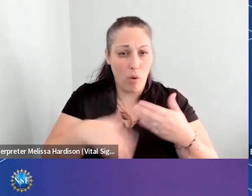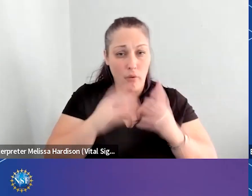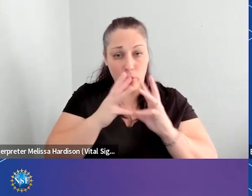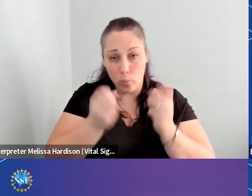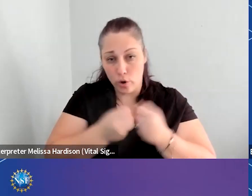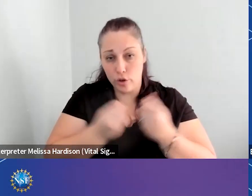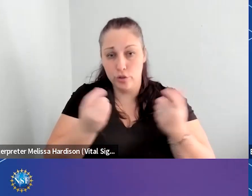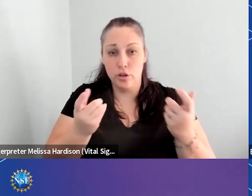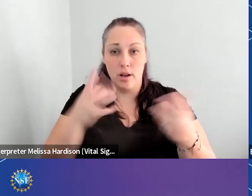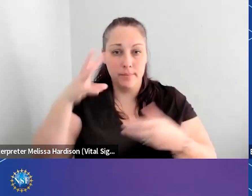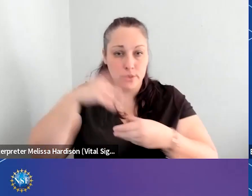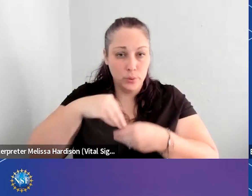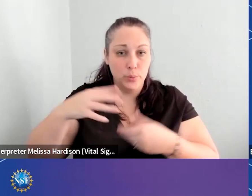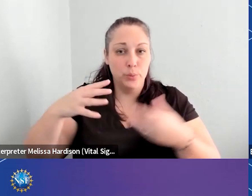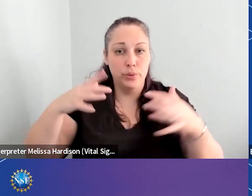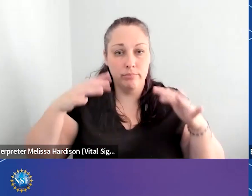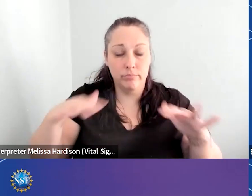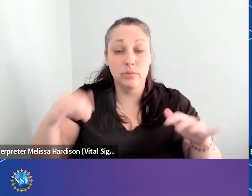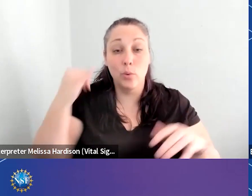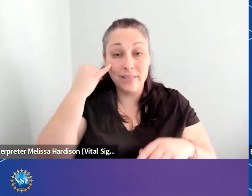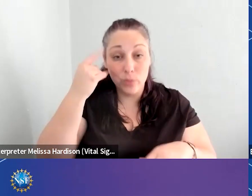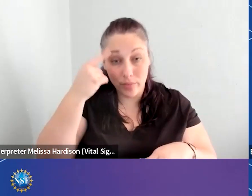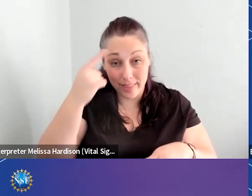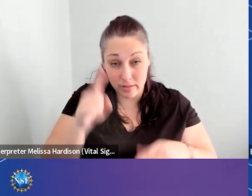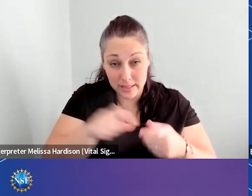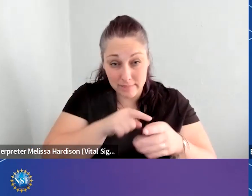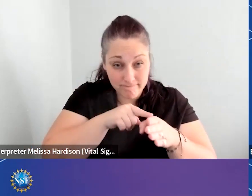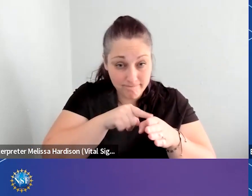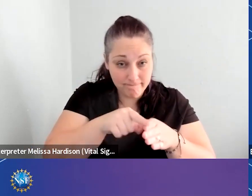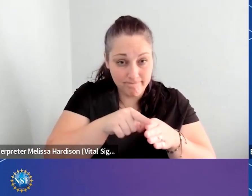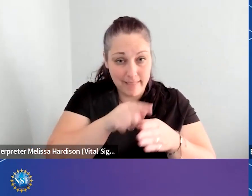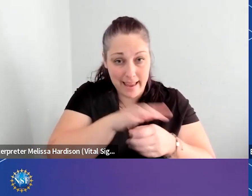And so if you think that there's a particular area where you're keenly interested,